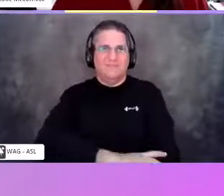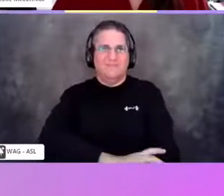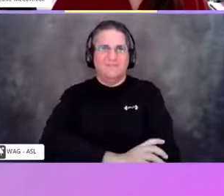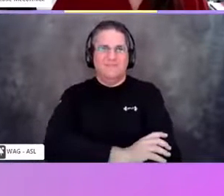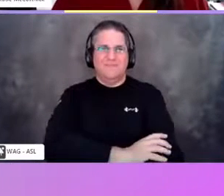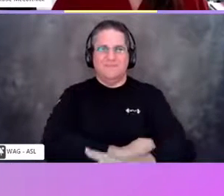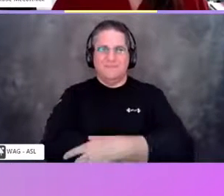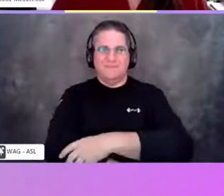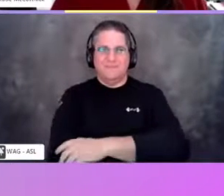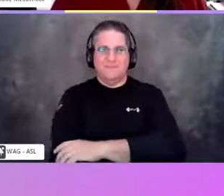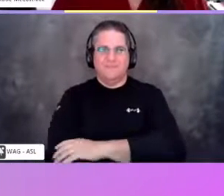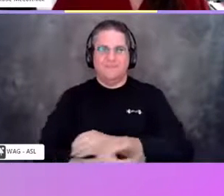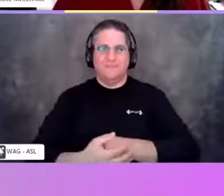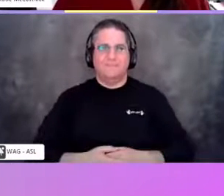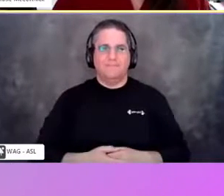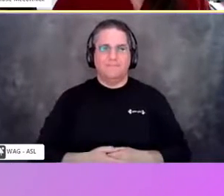testing. Will review a result